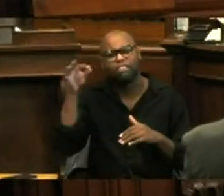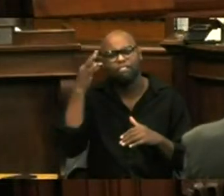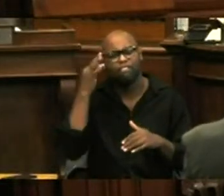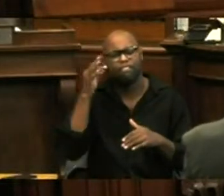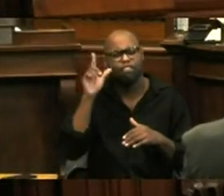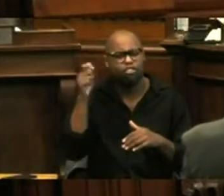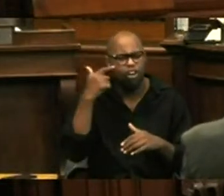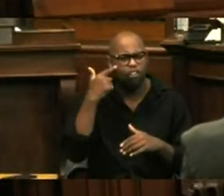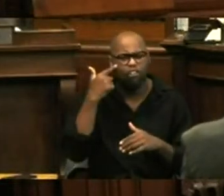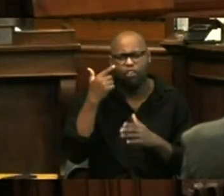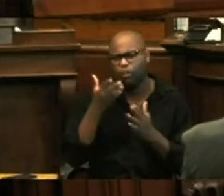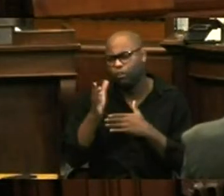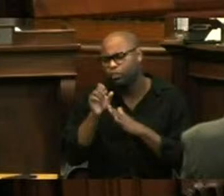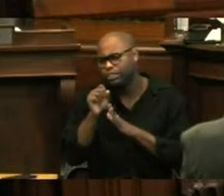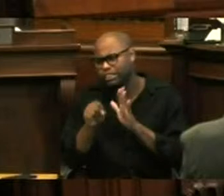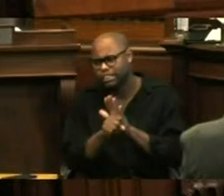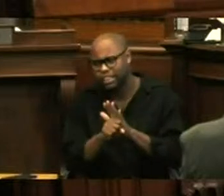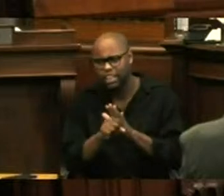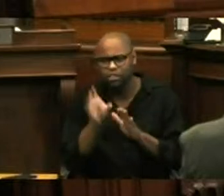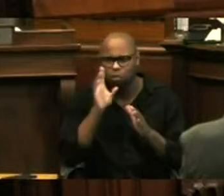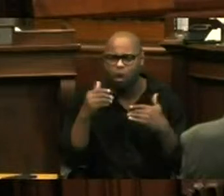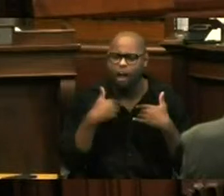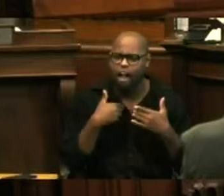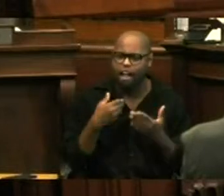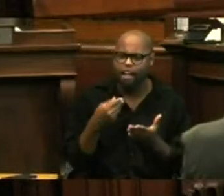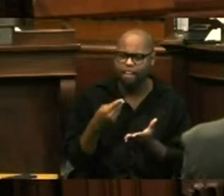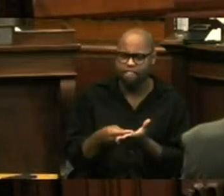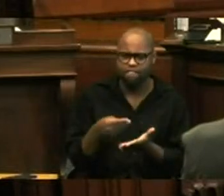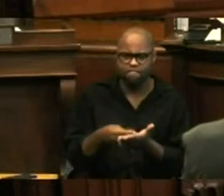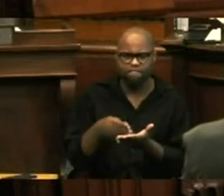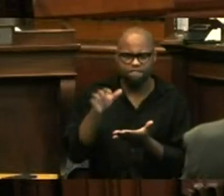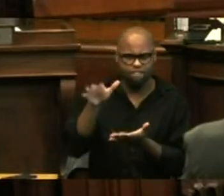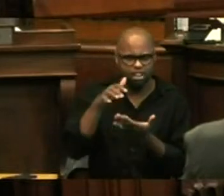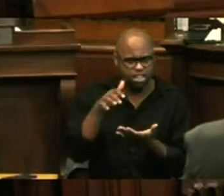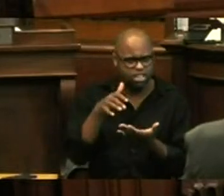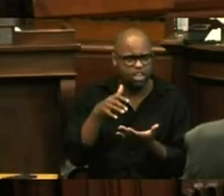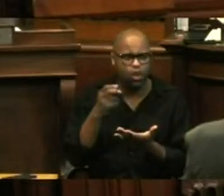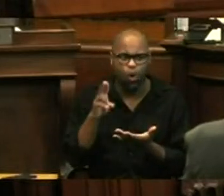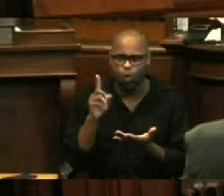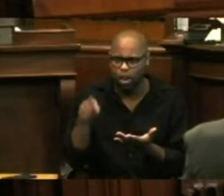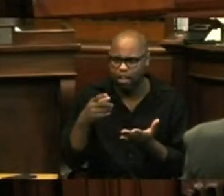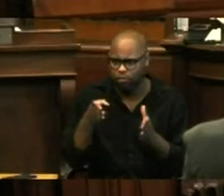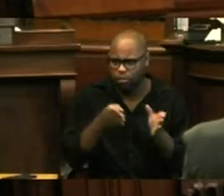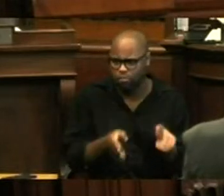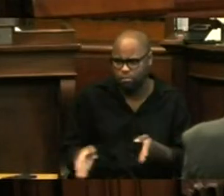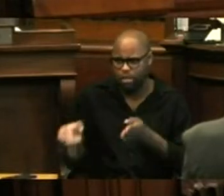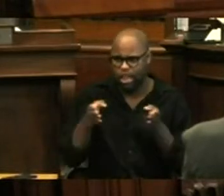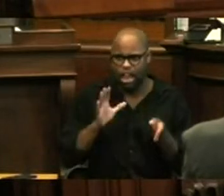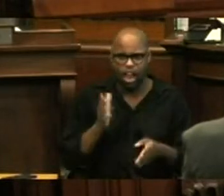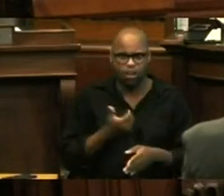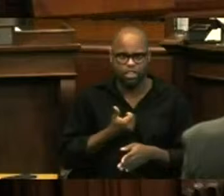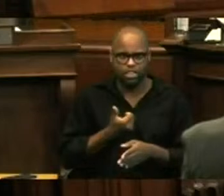an anticipation that the federal government or through the state